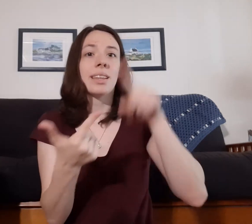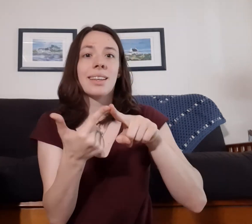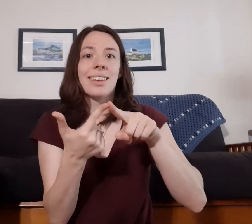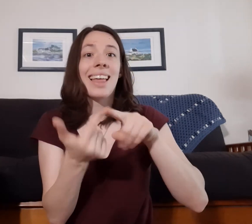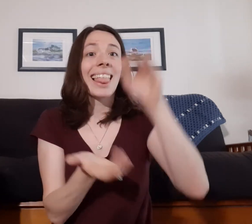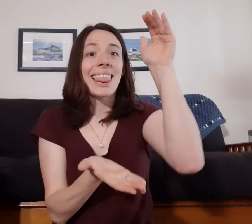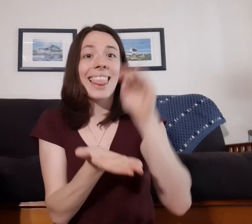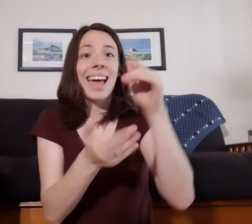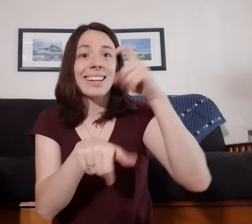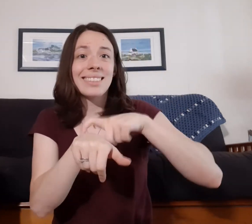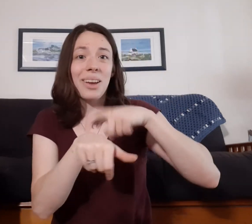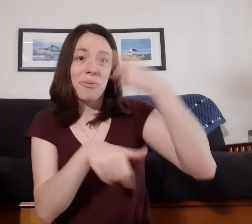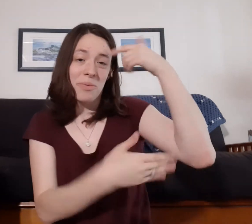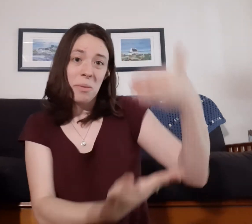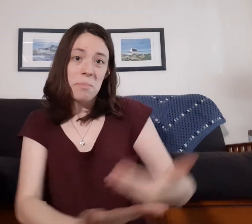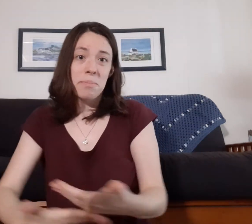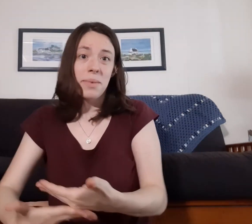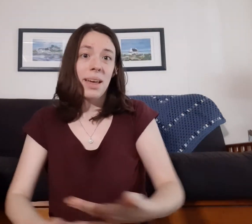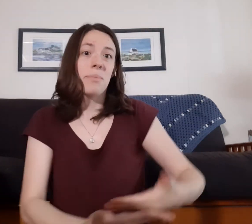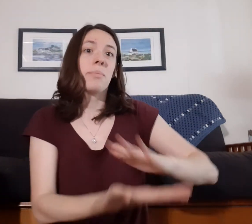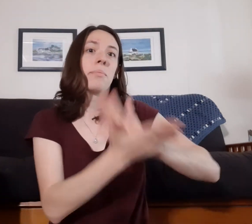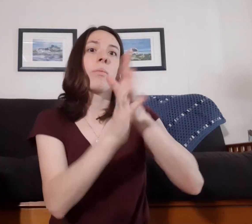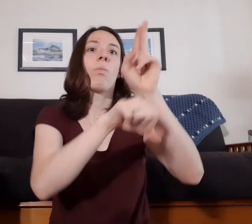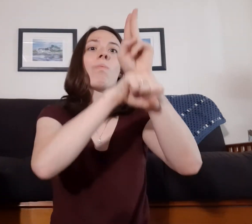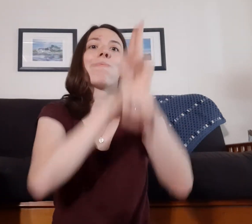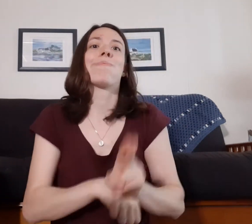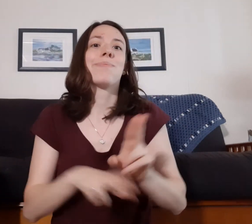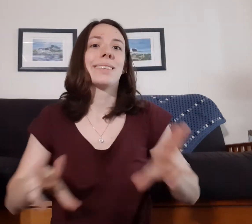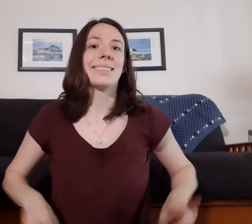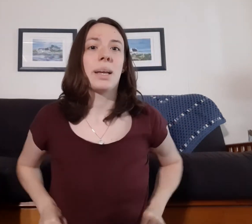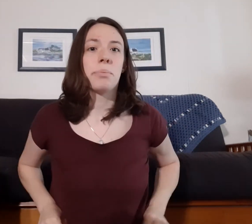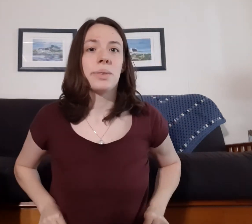Second, there will be less time for baby to become used to diapers.